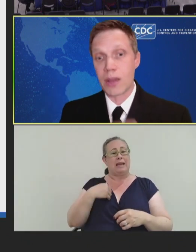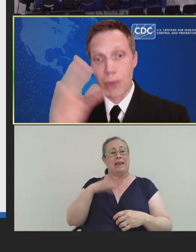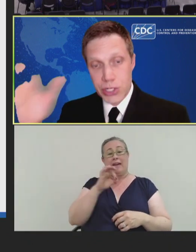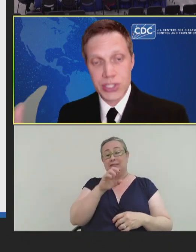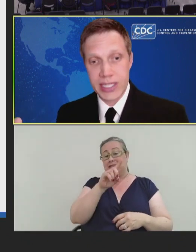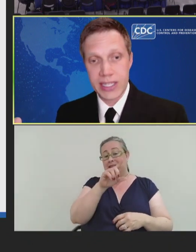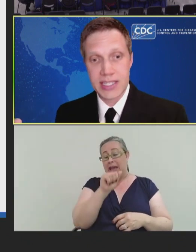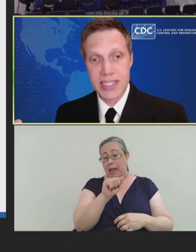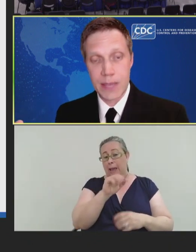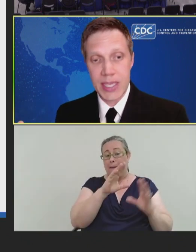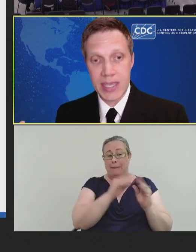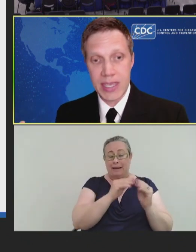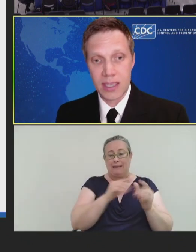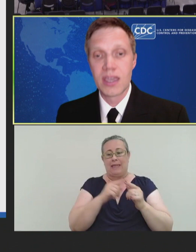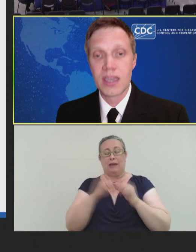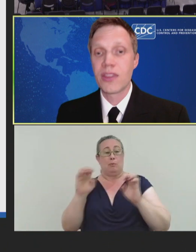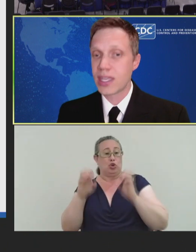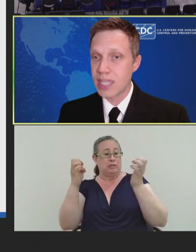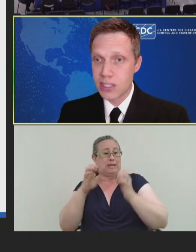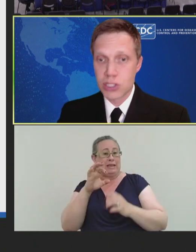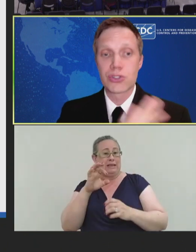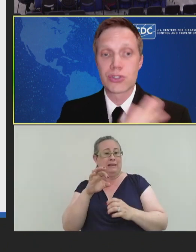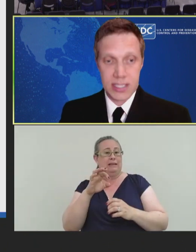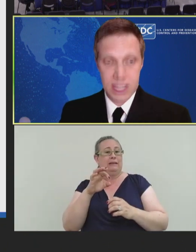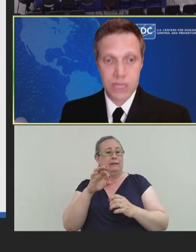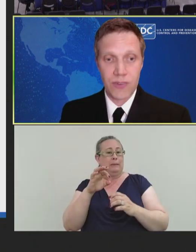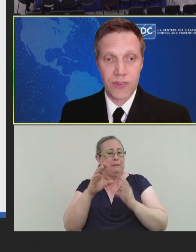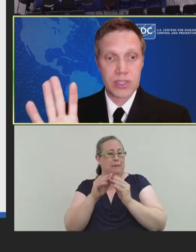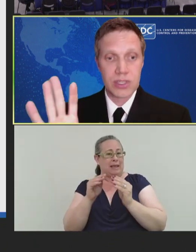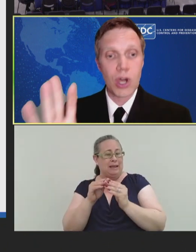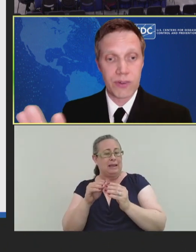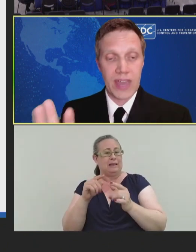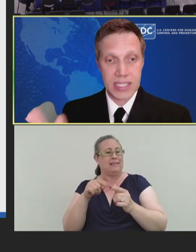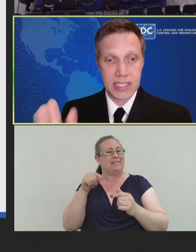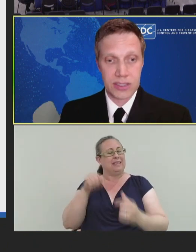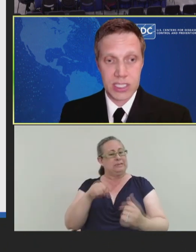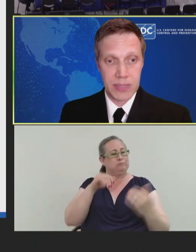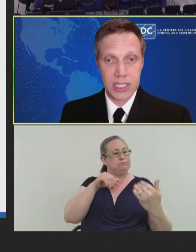emergency ACIP meeting. The intent is to address this fall's COVID vaccines at this meeting. So,